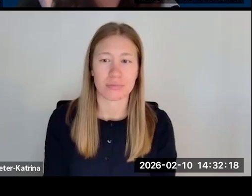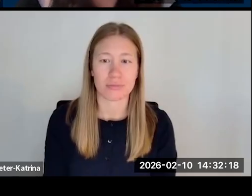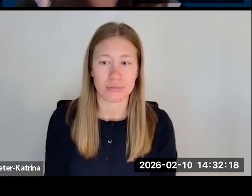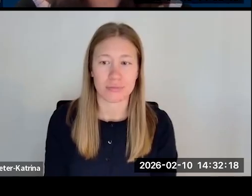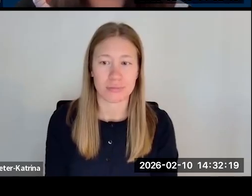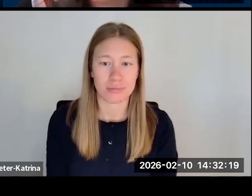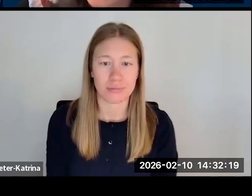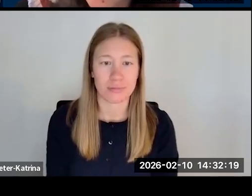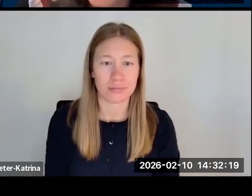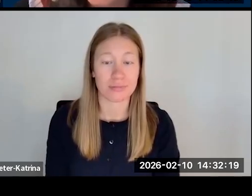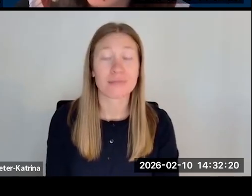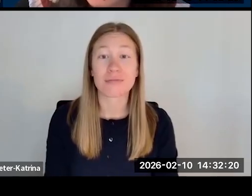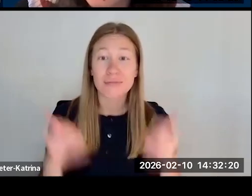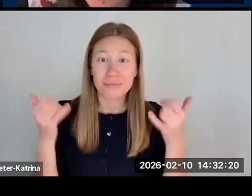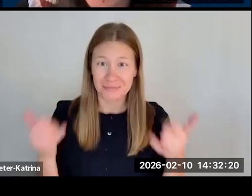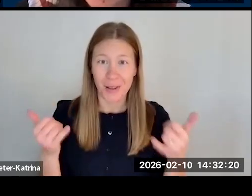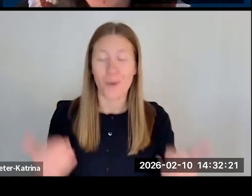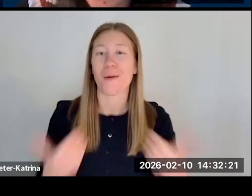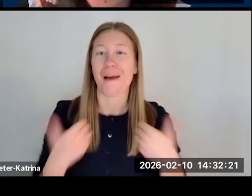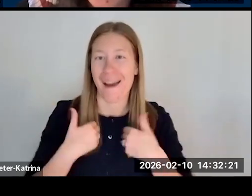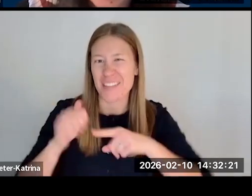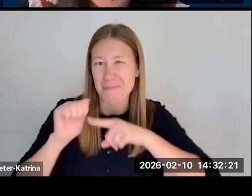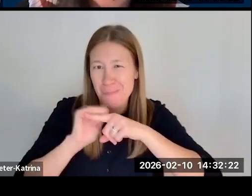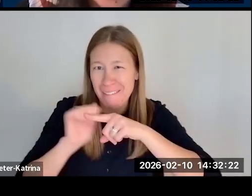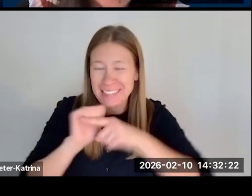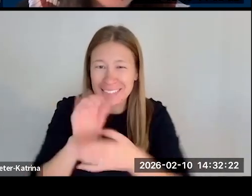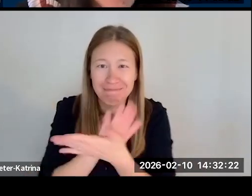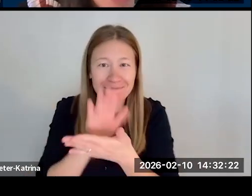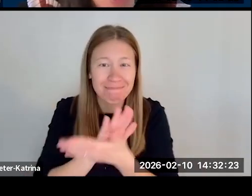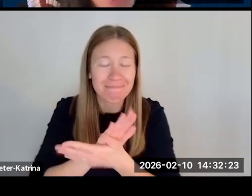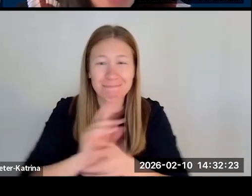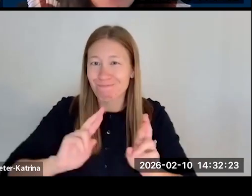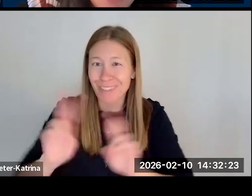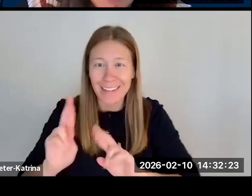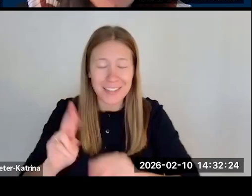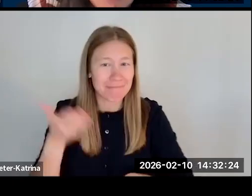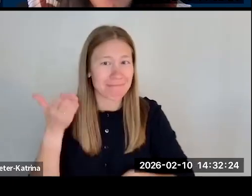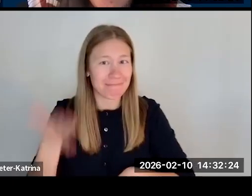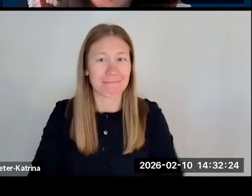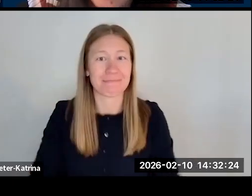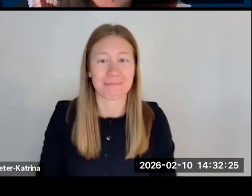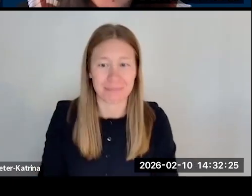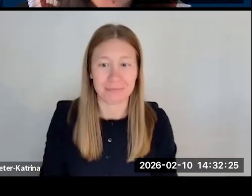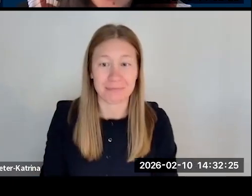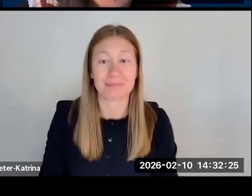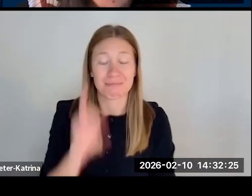And now I have our practice document open on my screen. It has a whole bunch